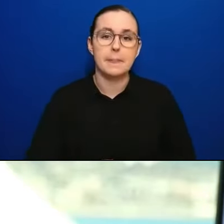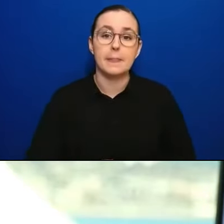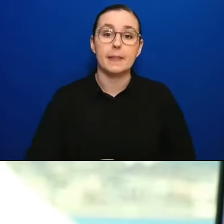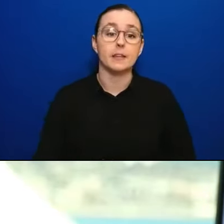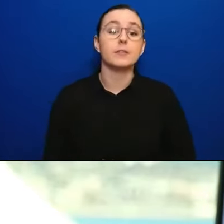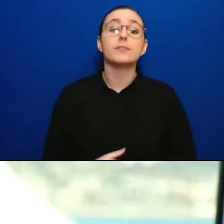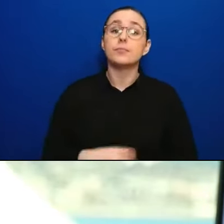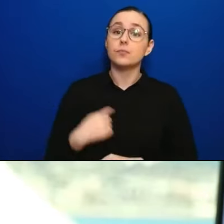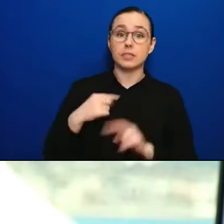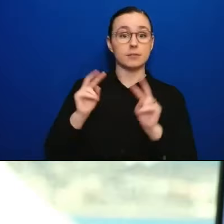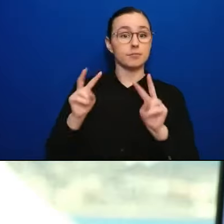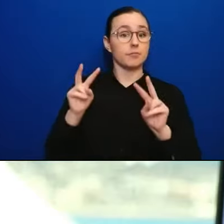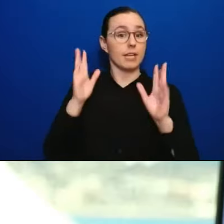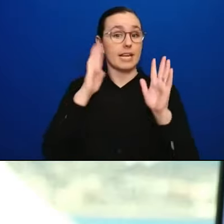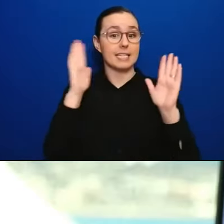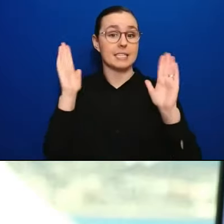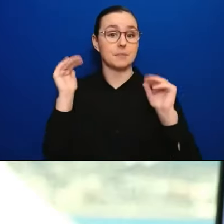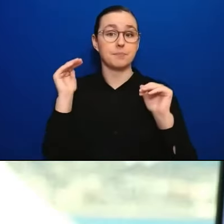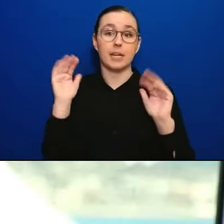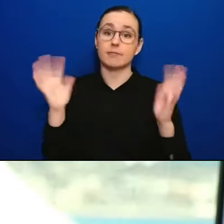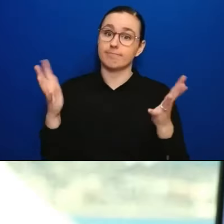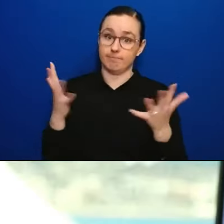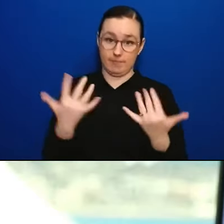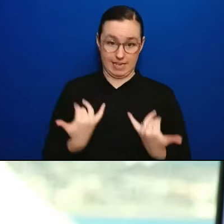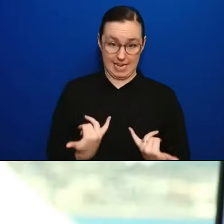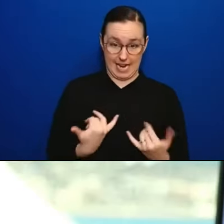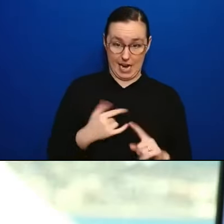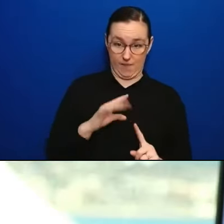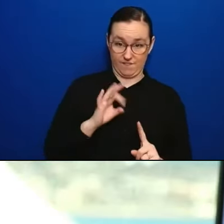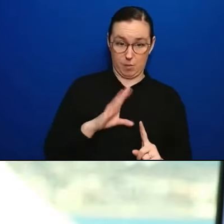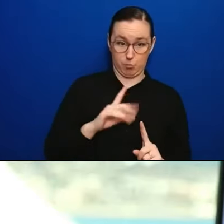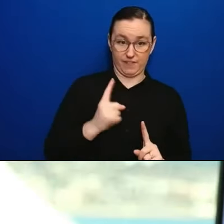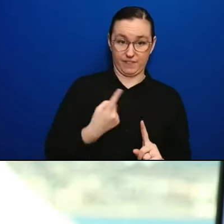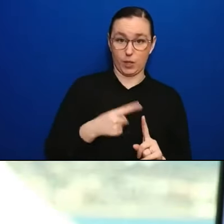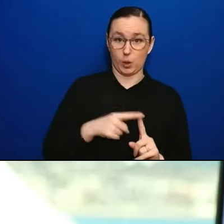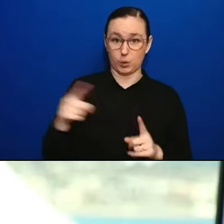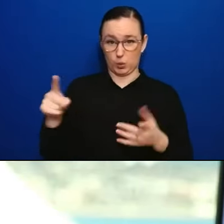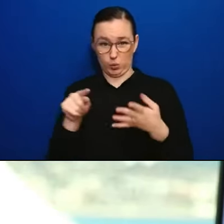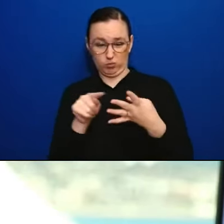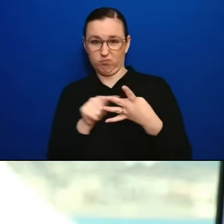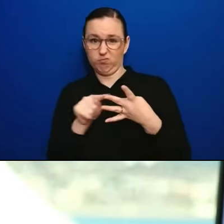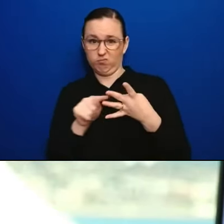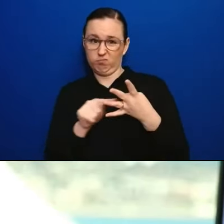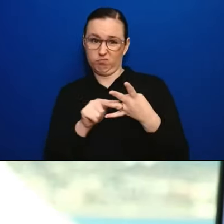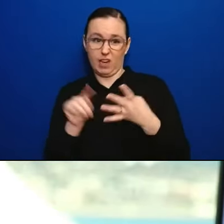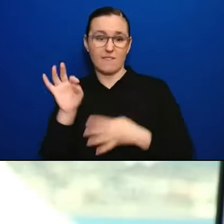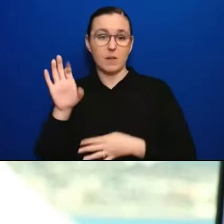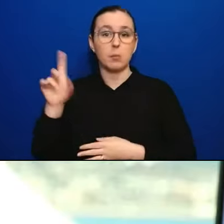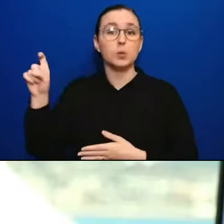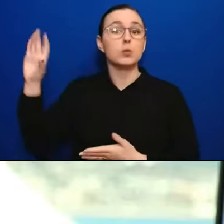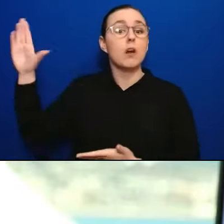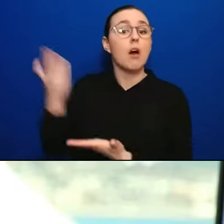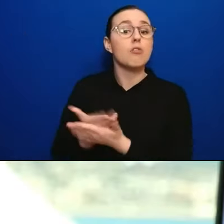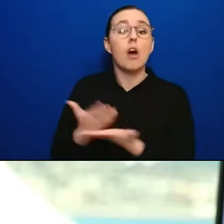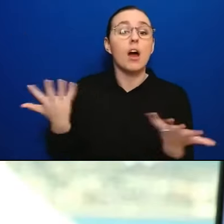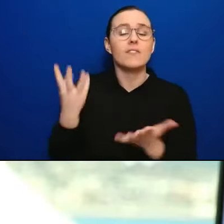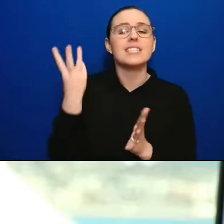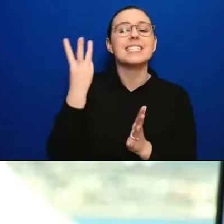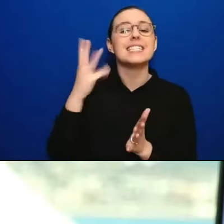Currently BC and this is a change expects to receive 16chae